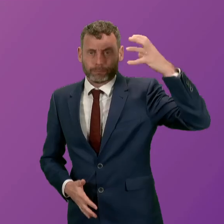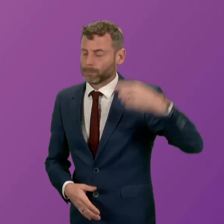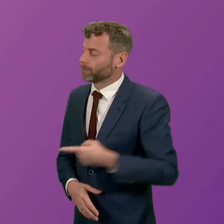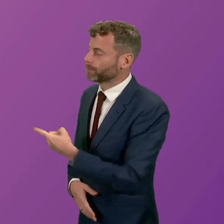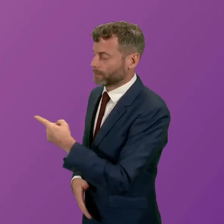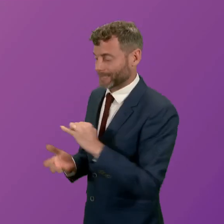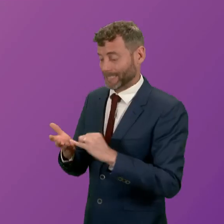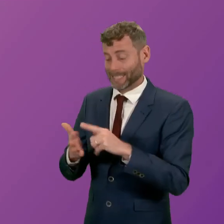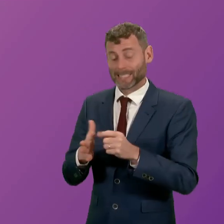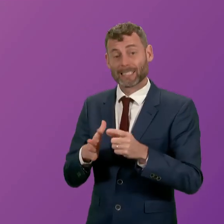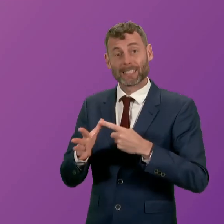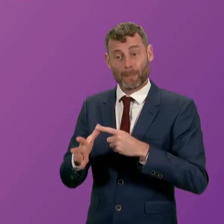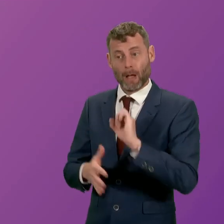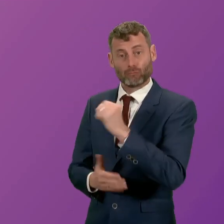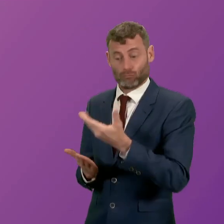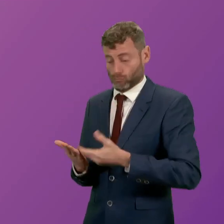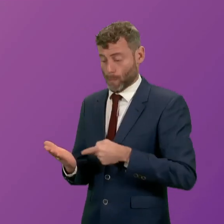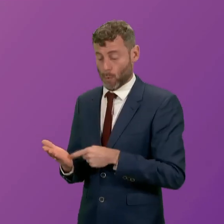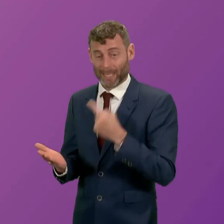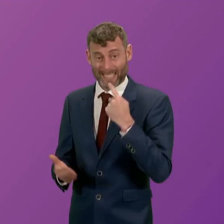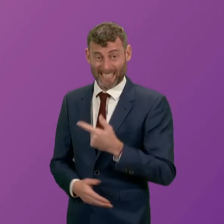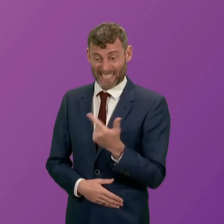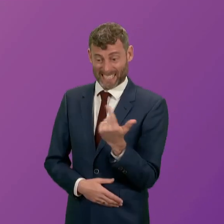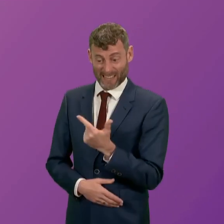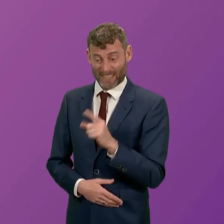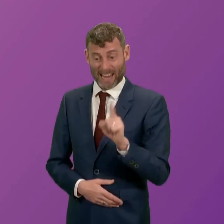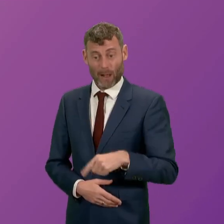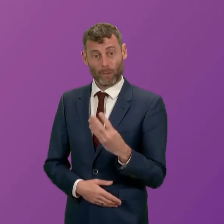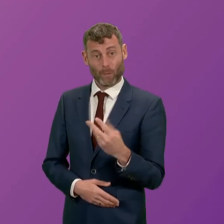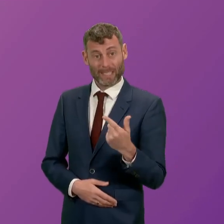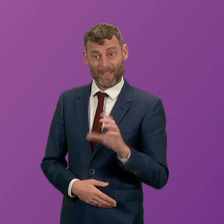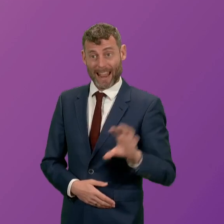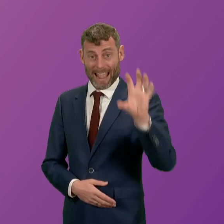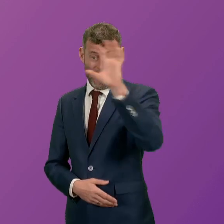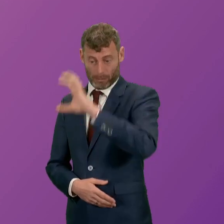SEPA’s latest report highlighted that 17 out of 47 areas in Scotland are in alert status